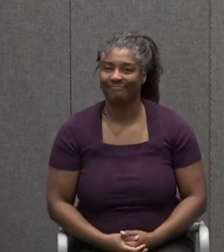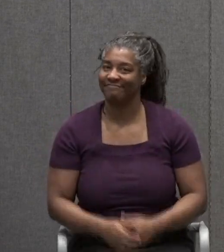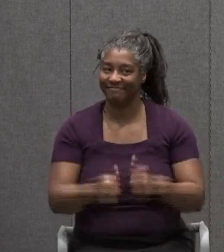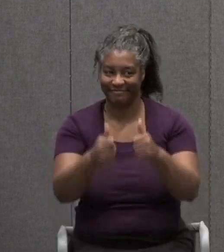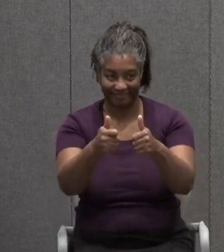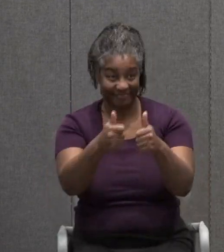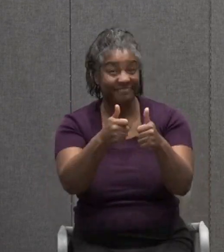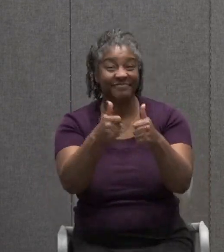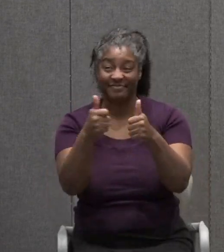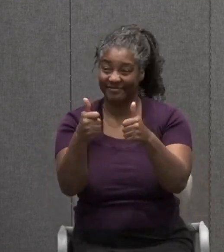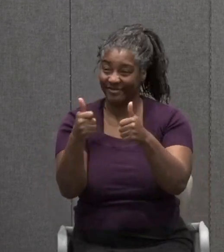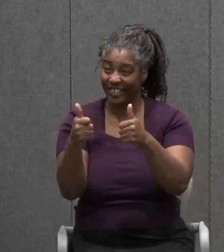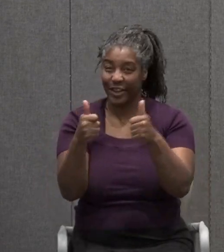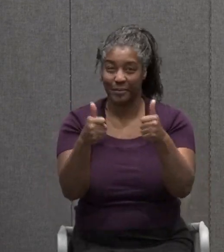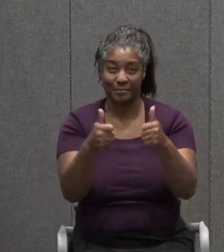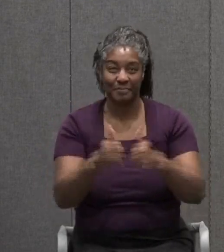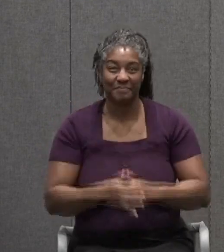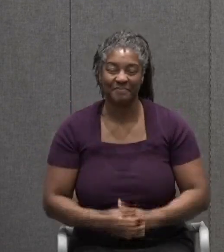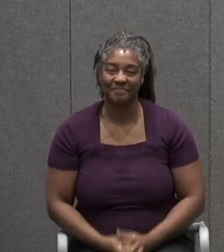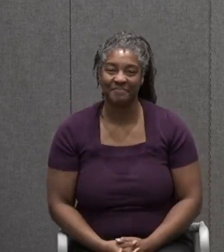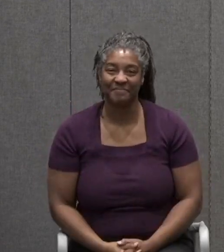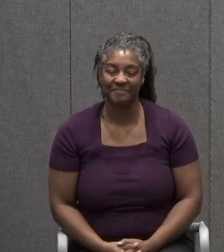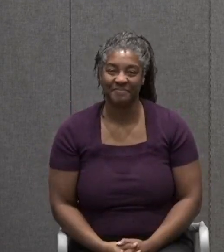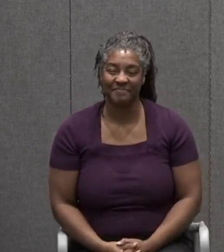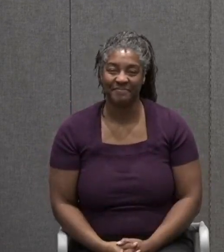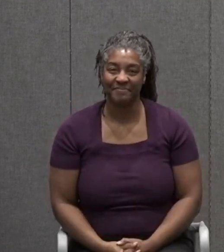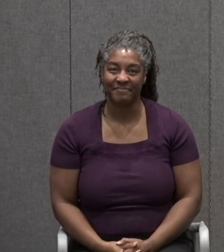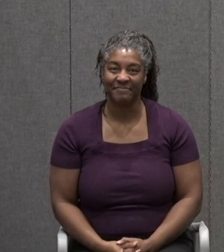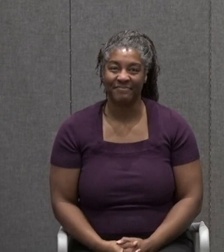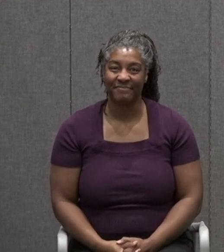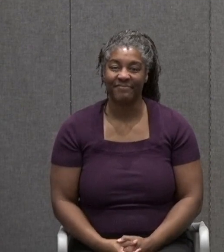Well, now that we're here, and we're kind of relaxing.